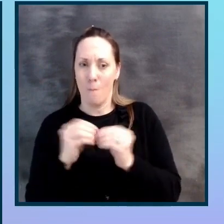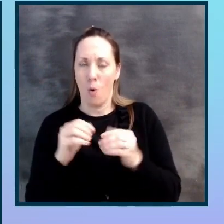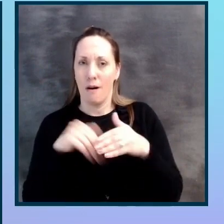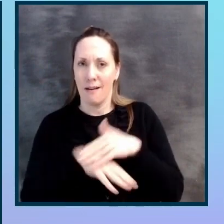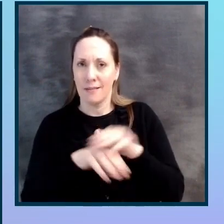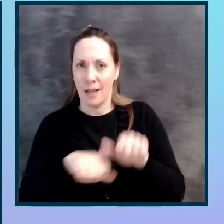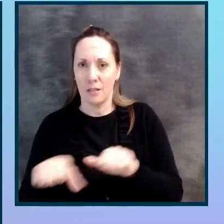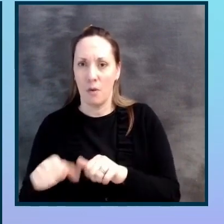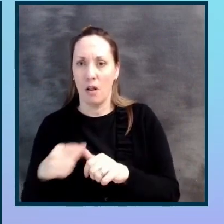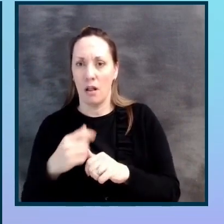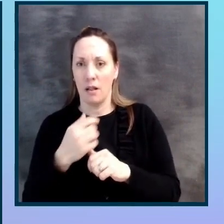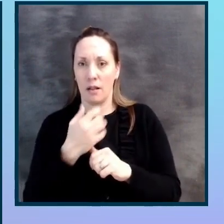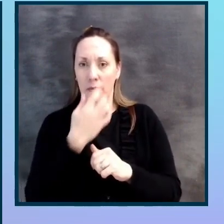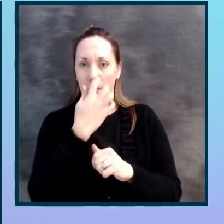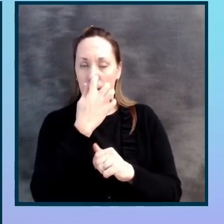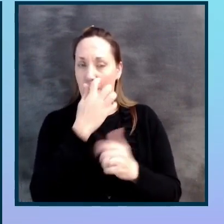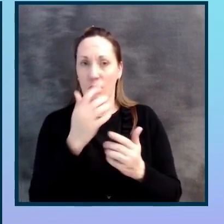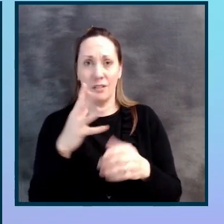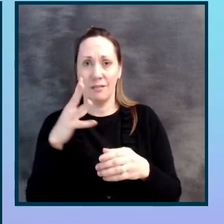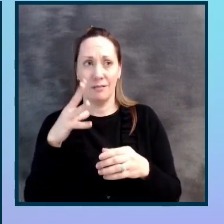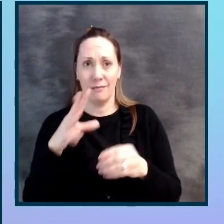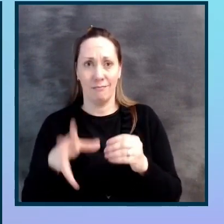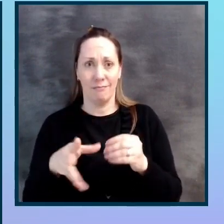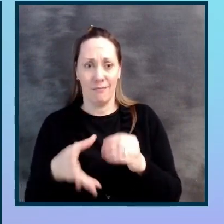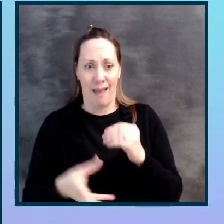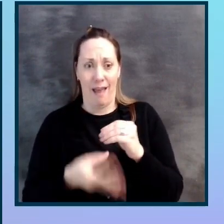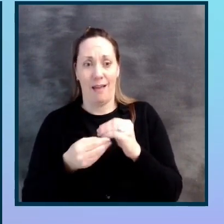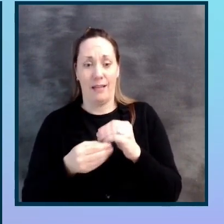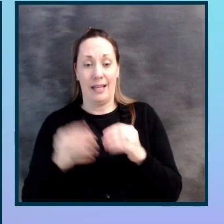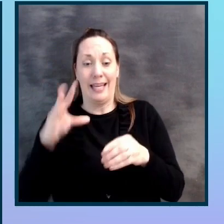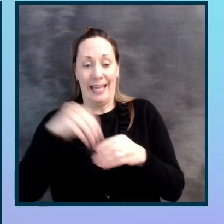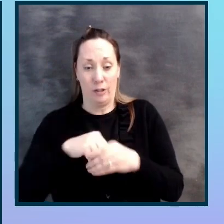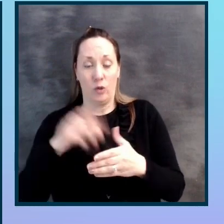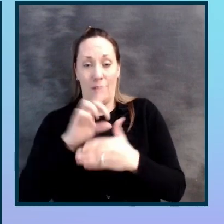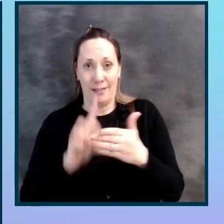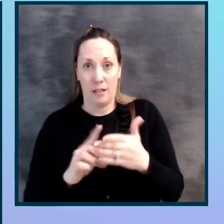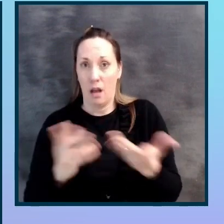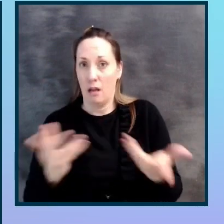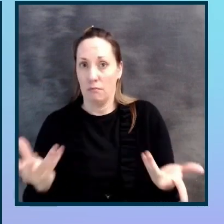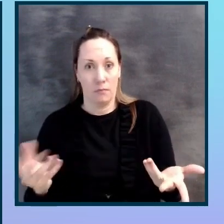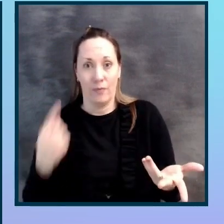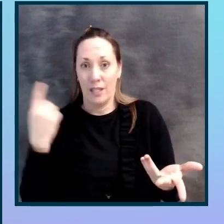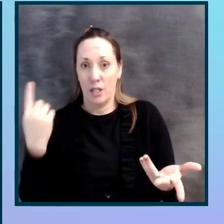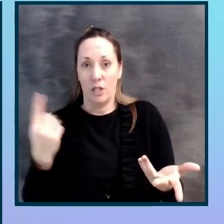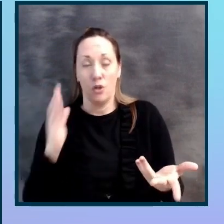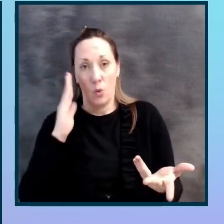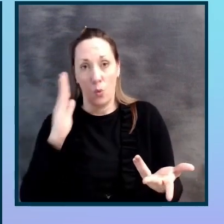and we just add that right into the design and the piece with it. You're gonna move that needle